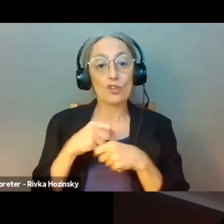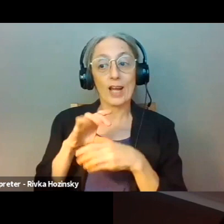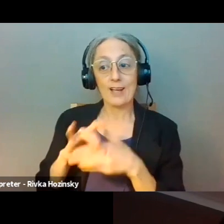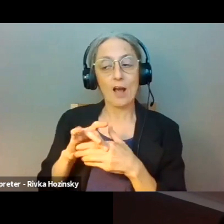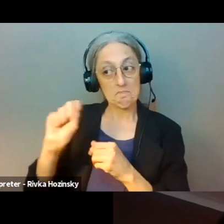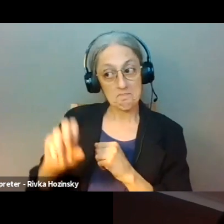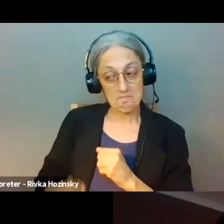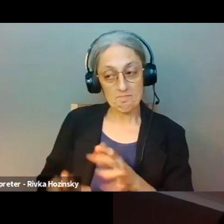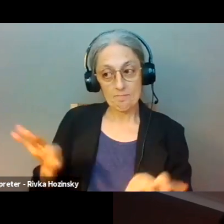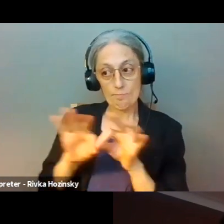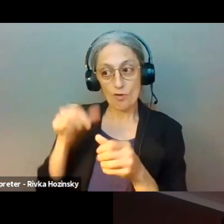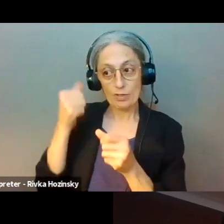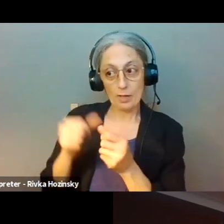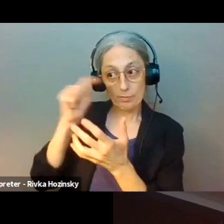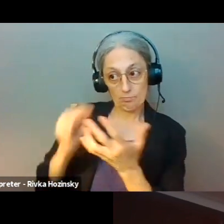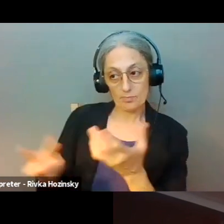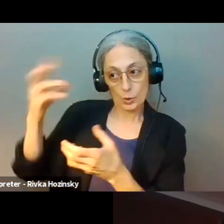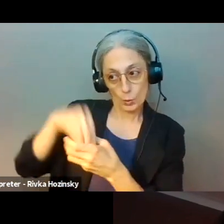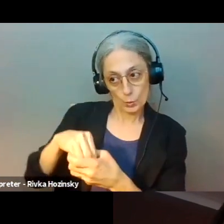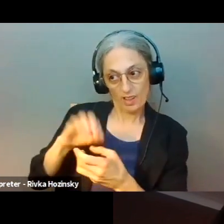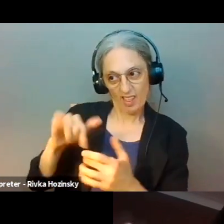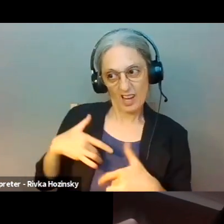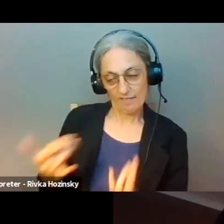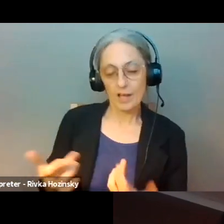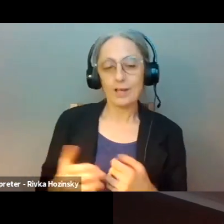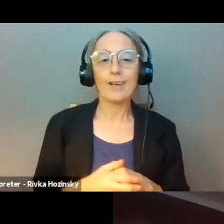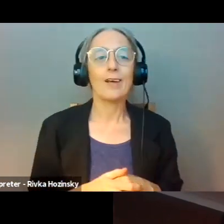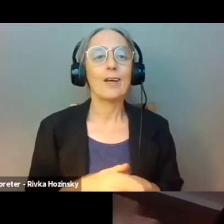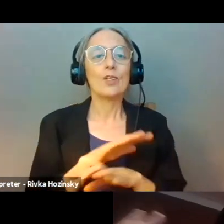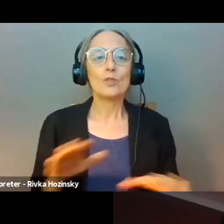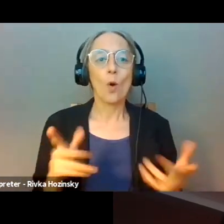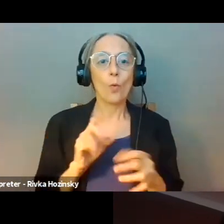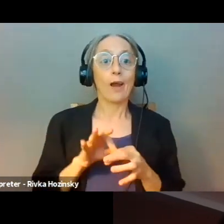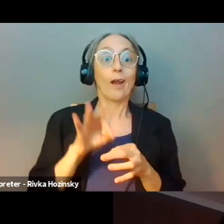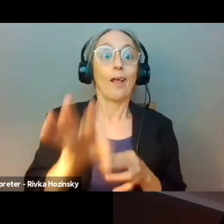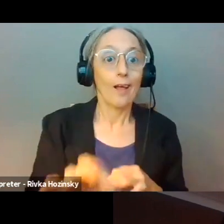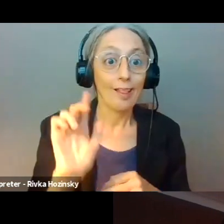And so that it's not something that happens after the fact, and it's baked in.